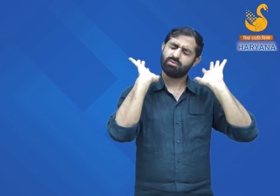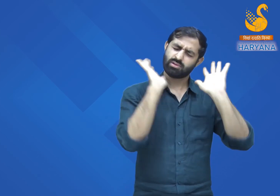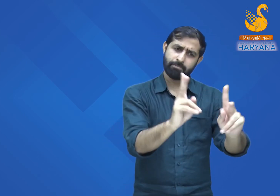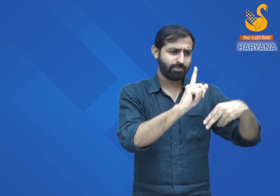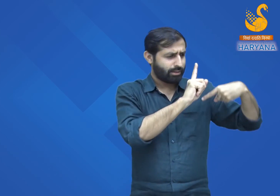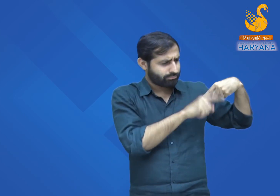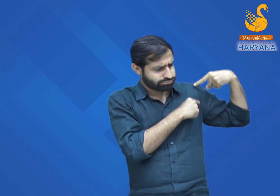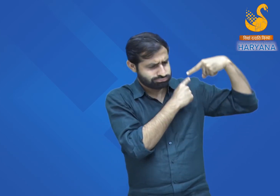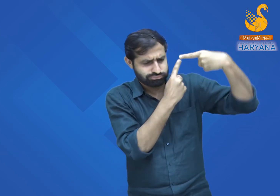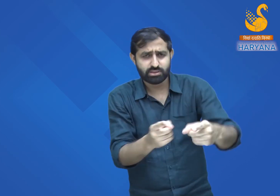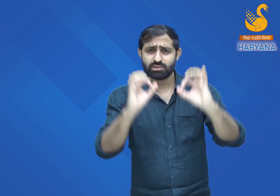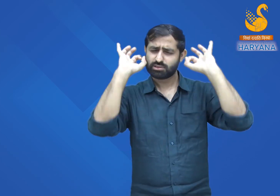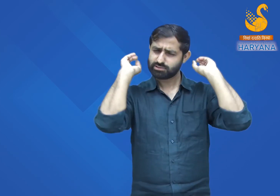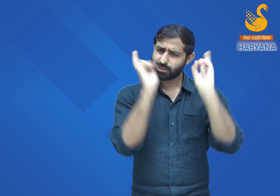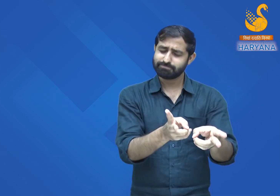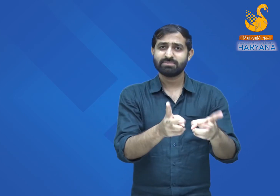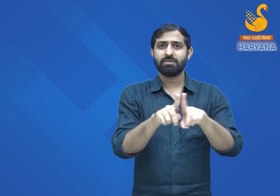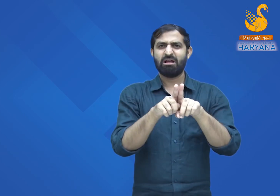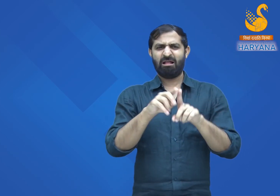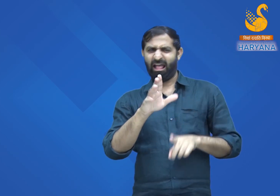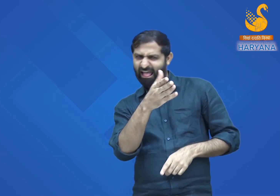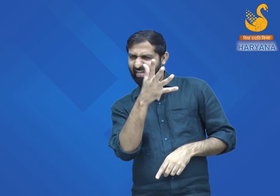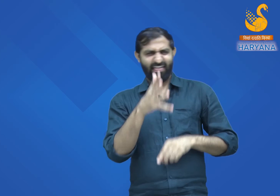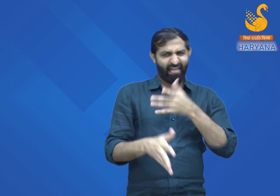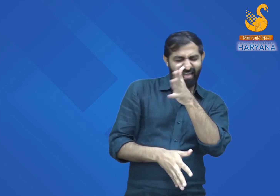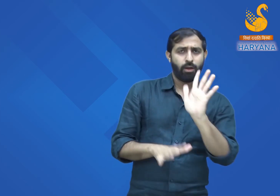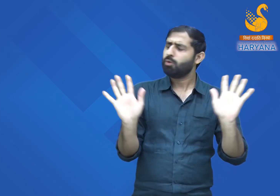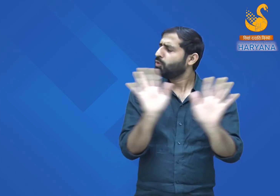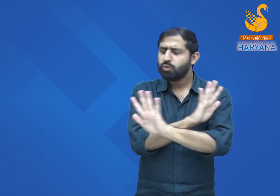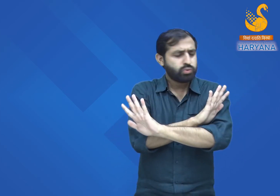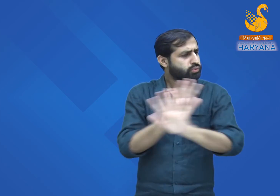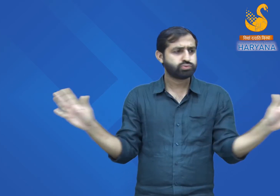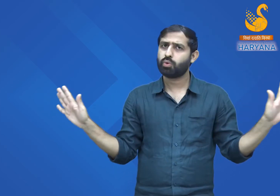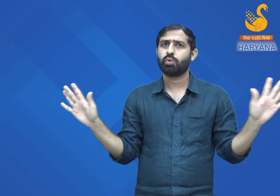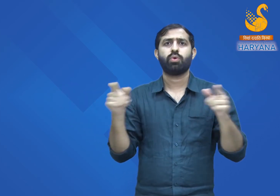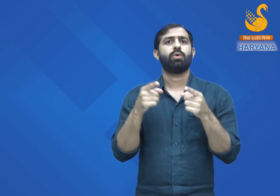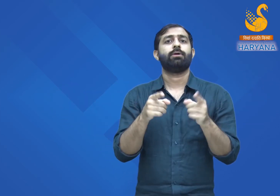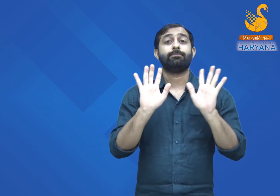which should always remain same. Language is not something that can be better or worse.